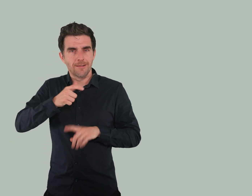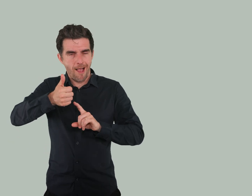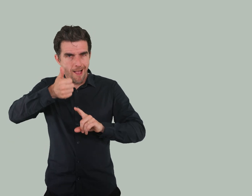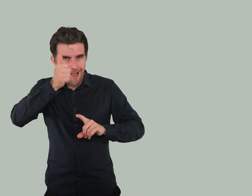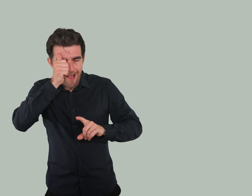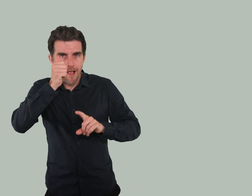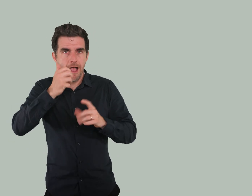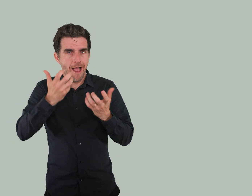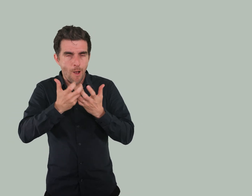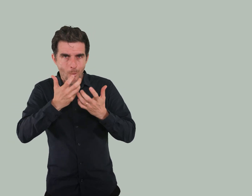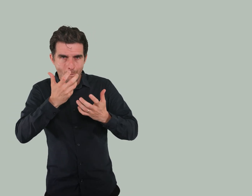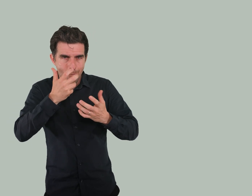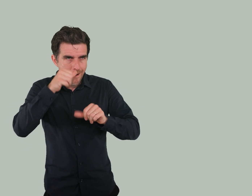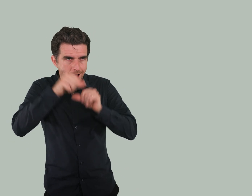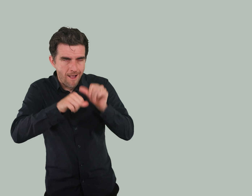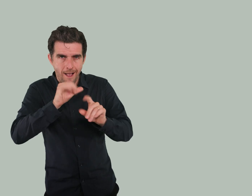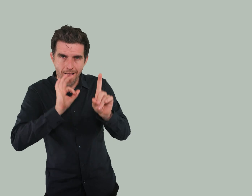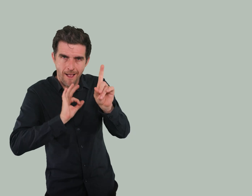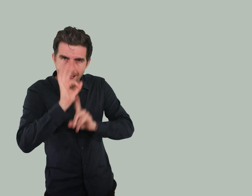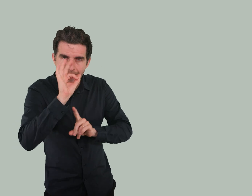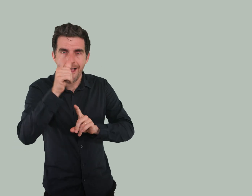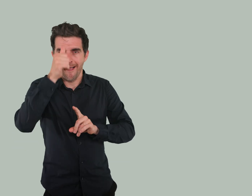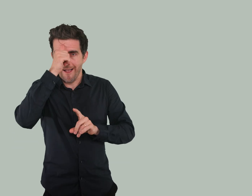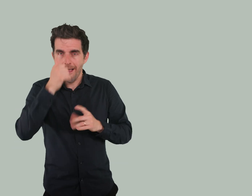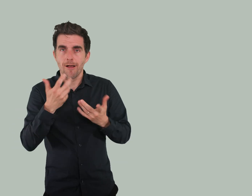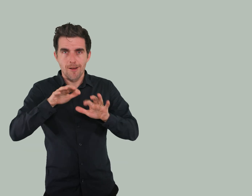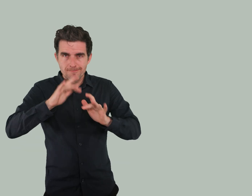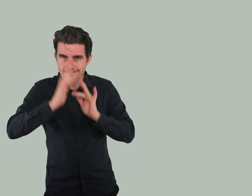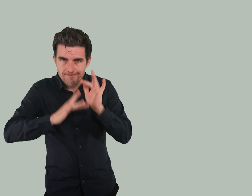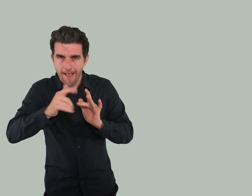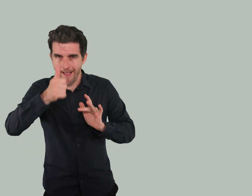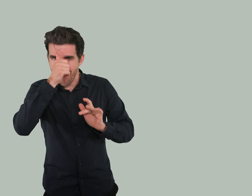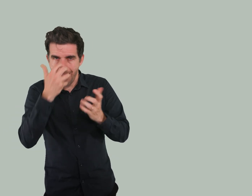familiarity with recruitment conventions,